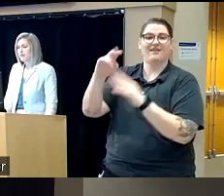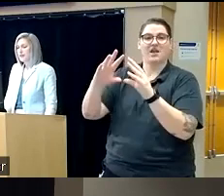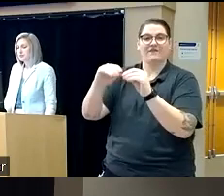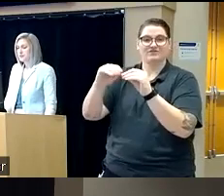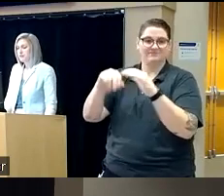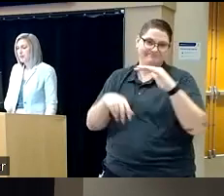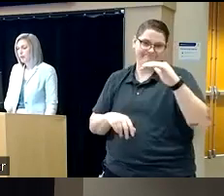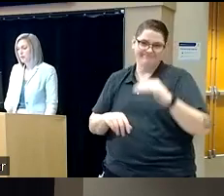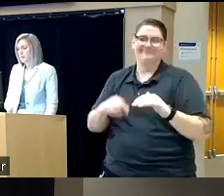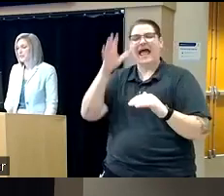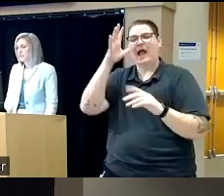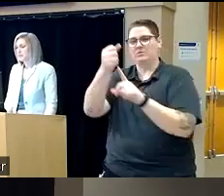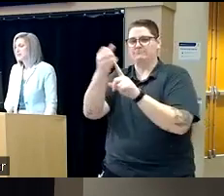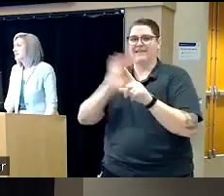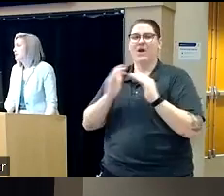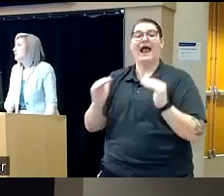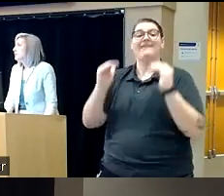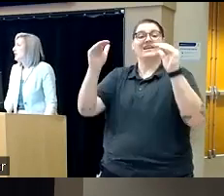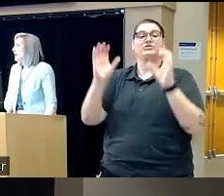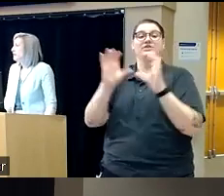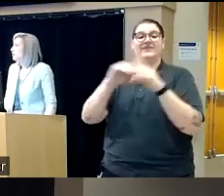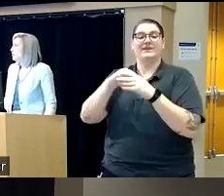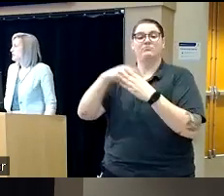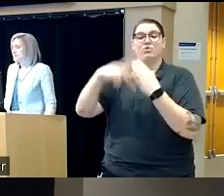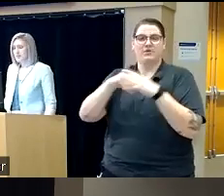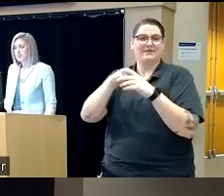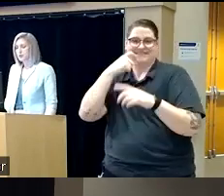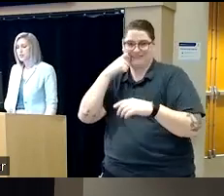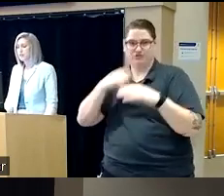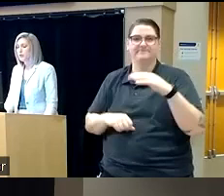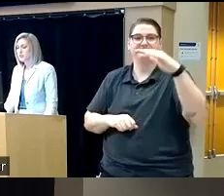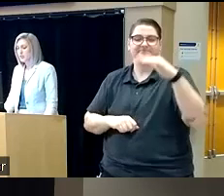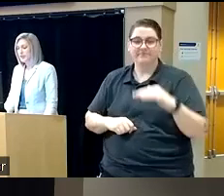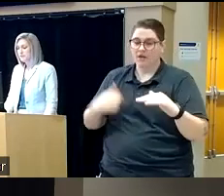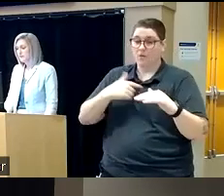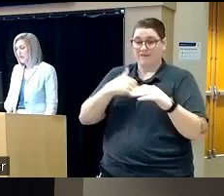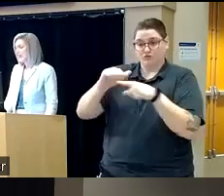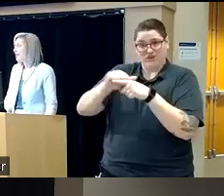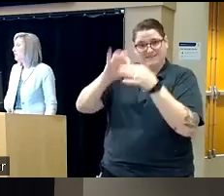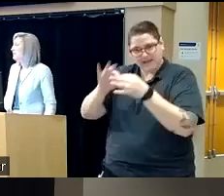our Advanced certificate program in addictions we have a robust solution focused training and then